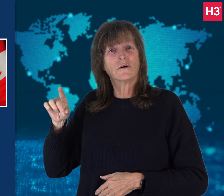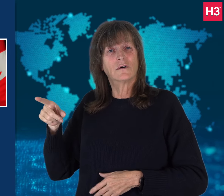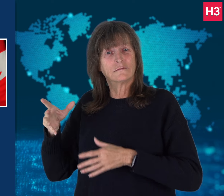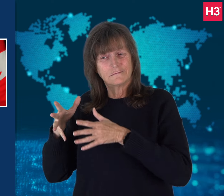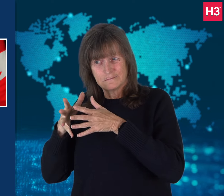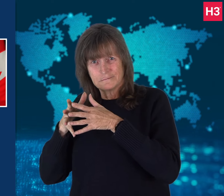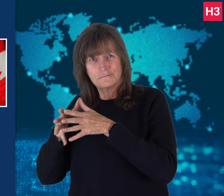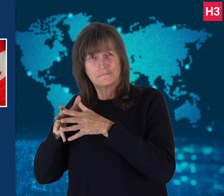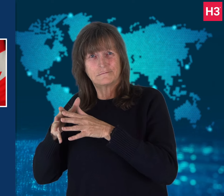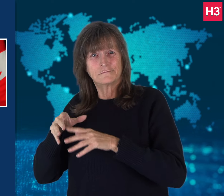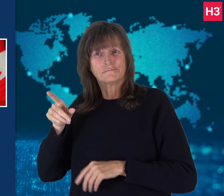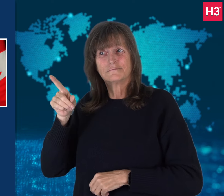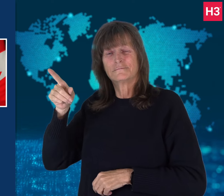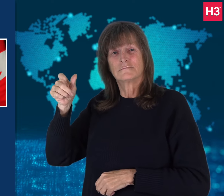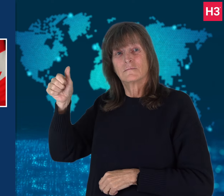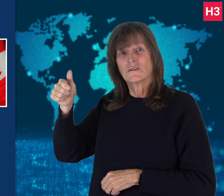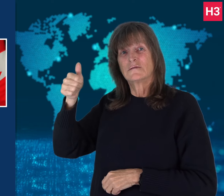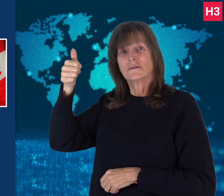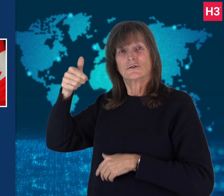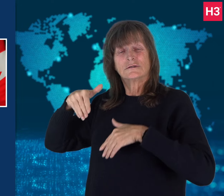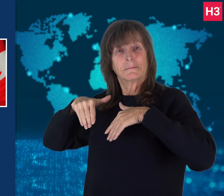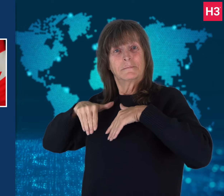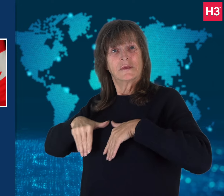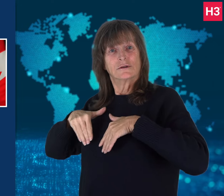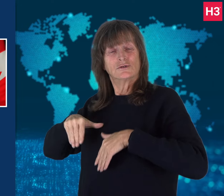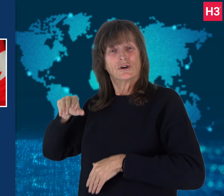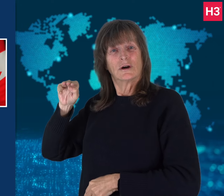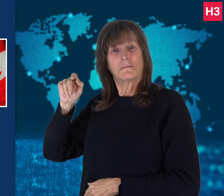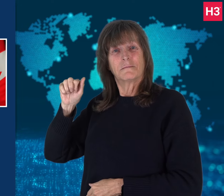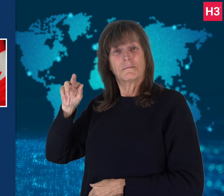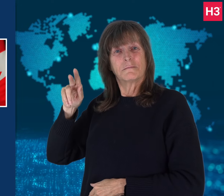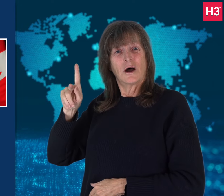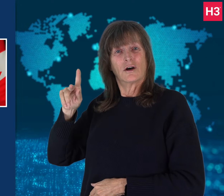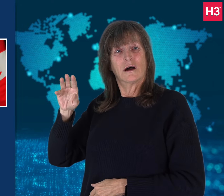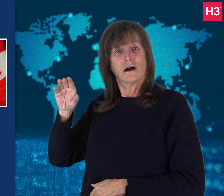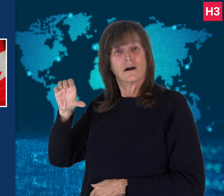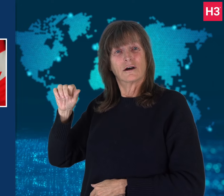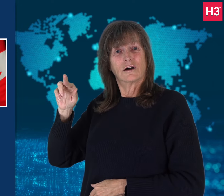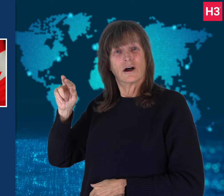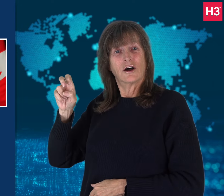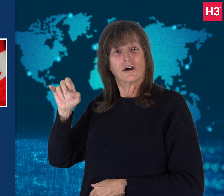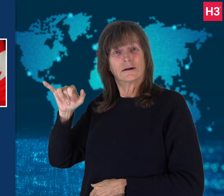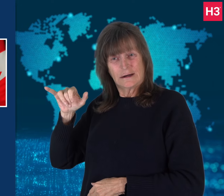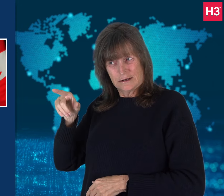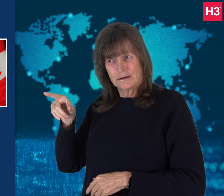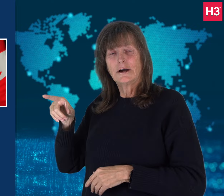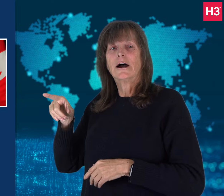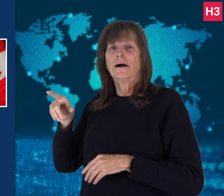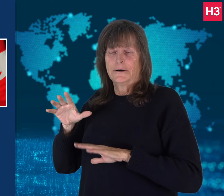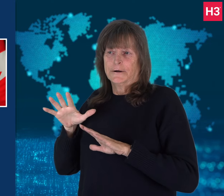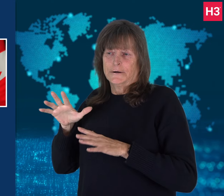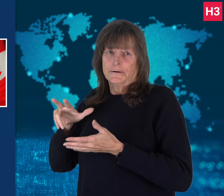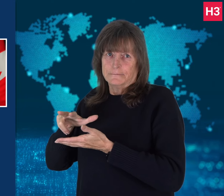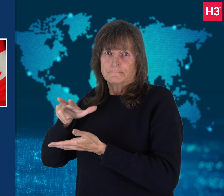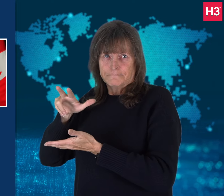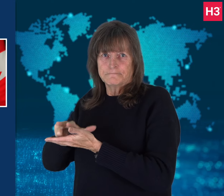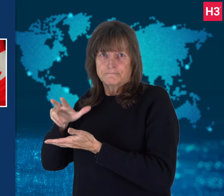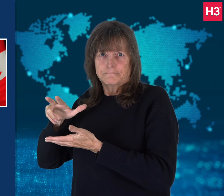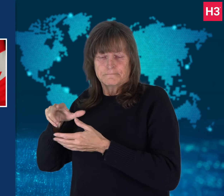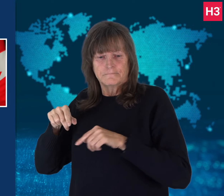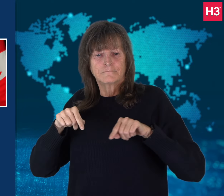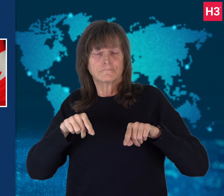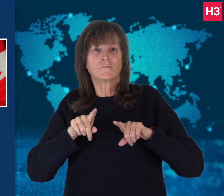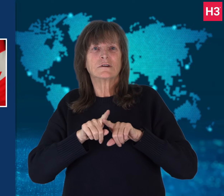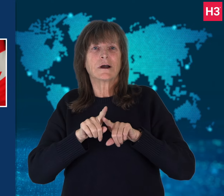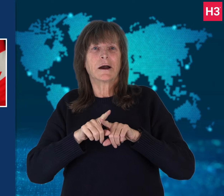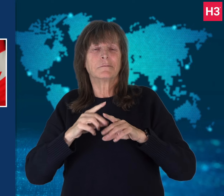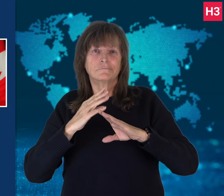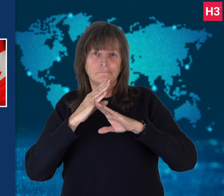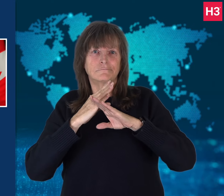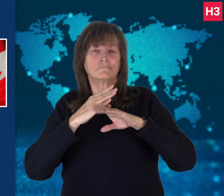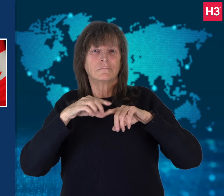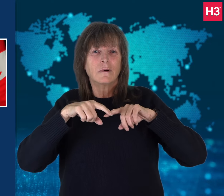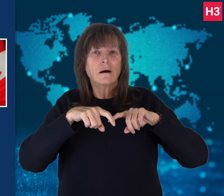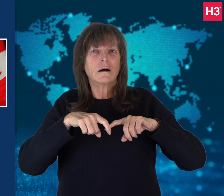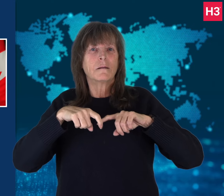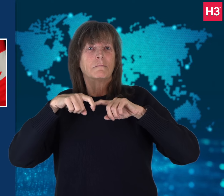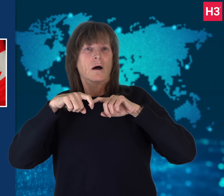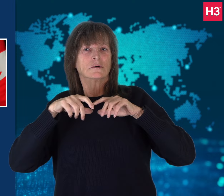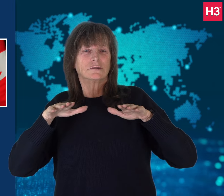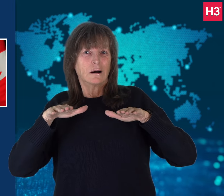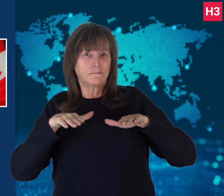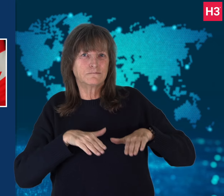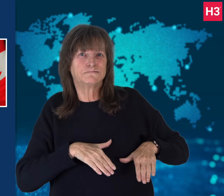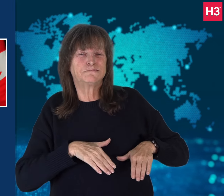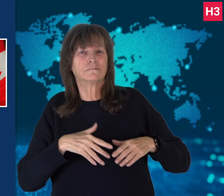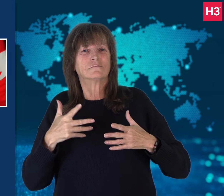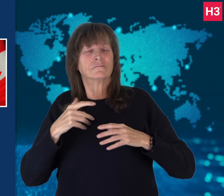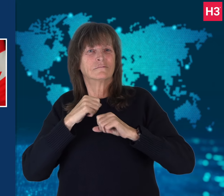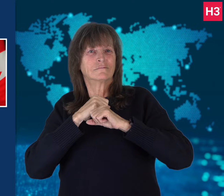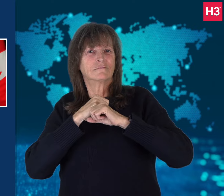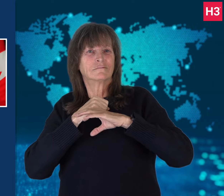with Prime Minister Mark Carney and agreed to pause the ad campaign